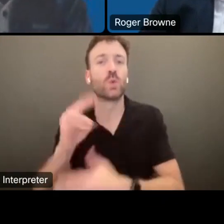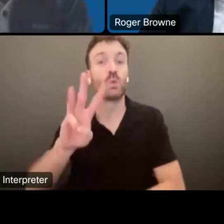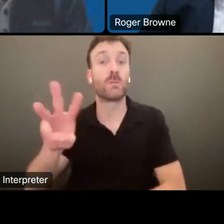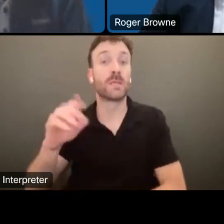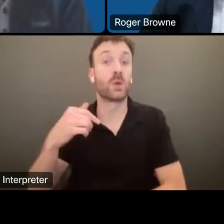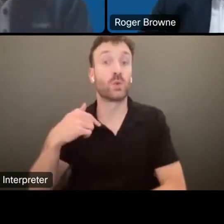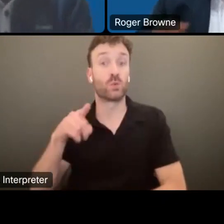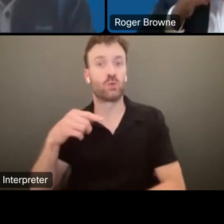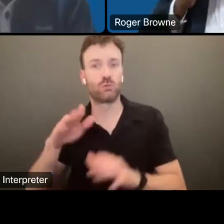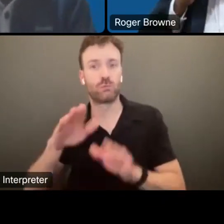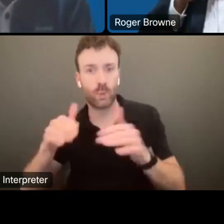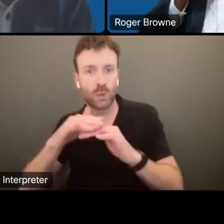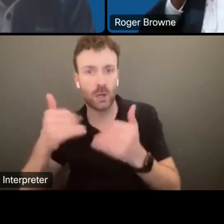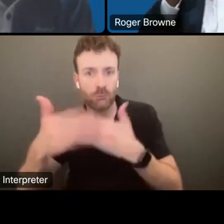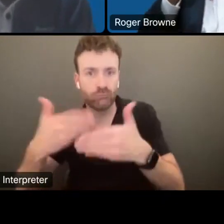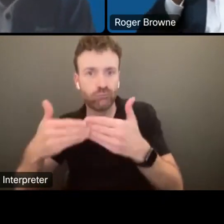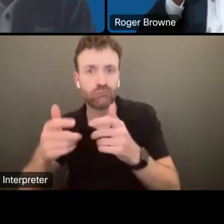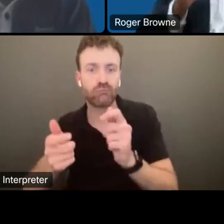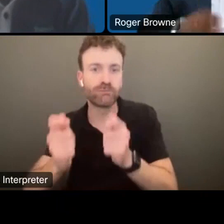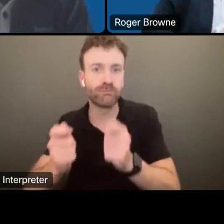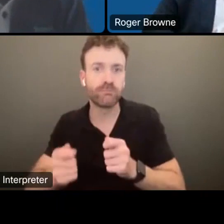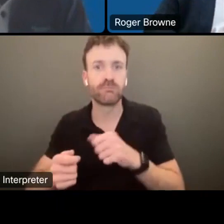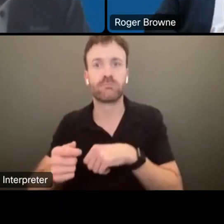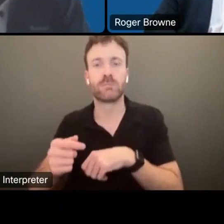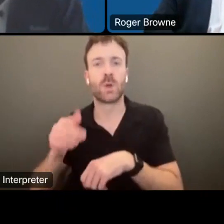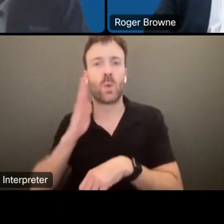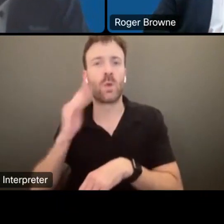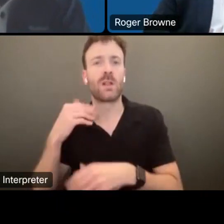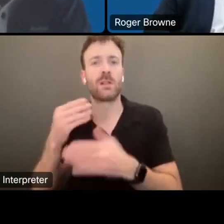right now that's going to have road closures basically, right?